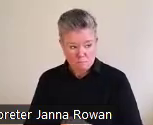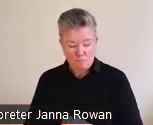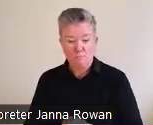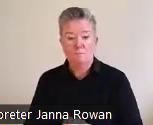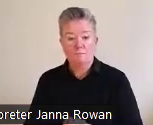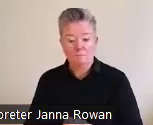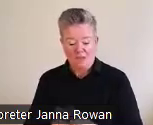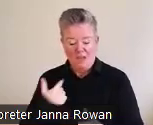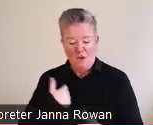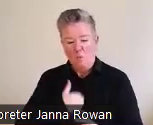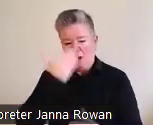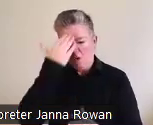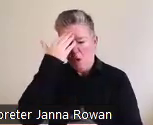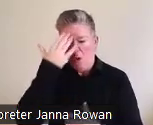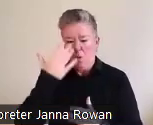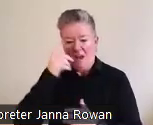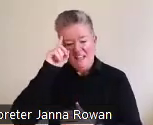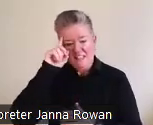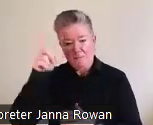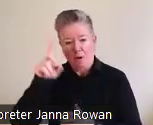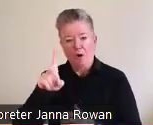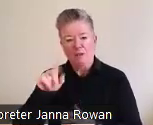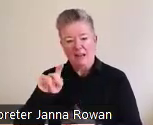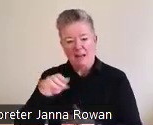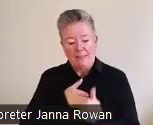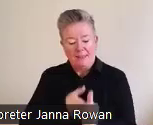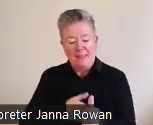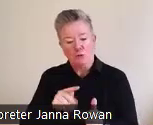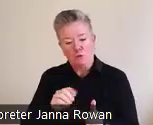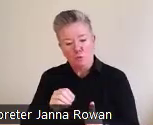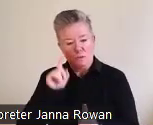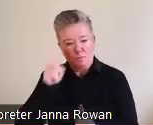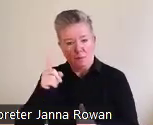We know that SMART data Leads to SMART goals,